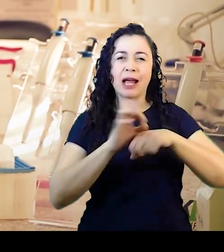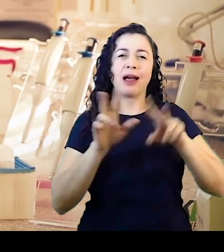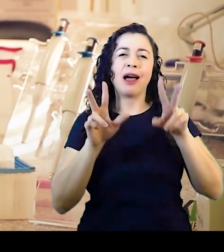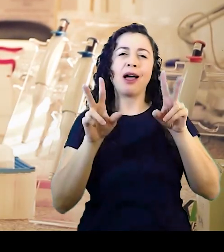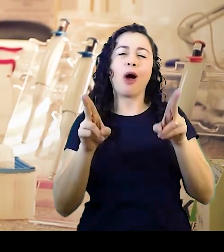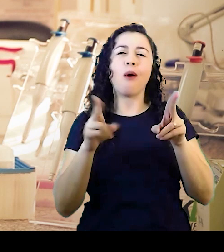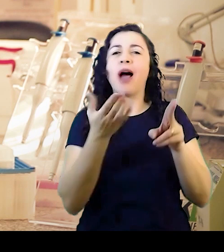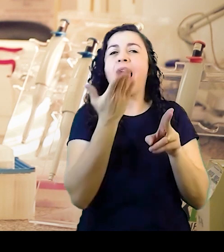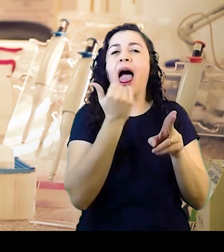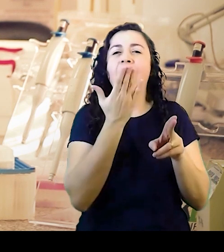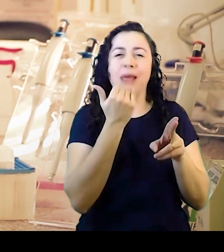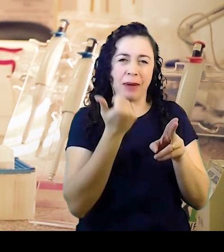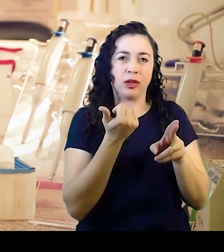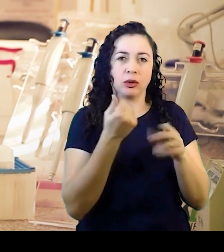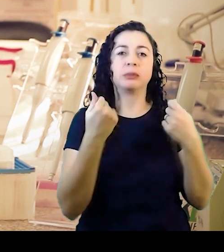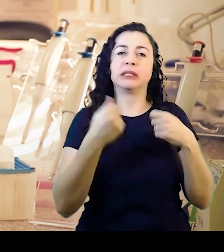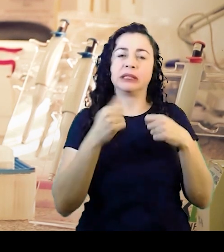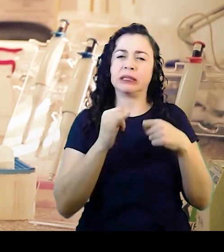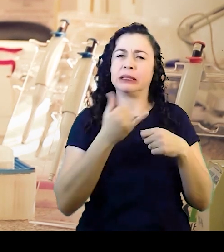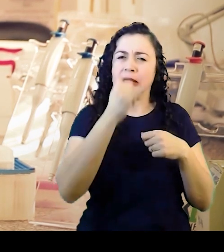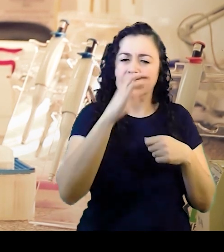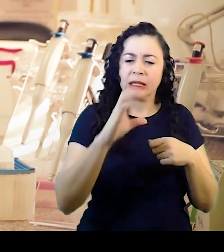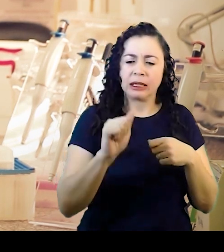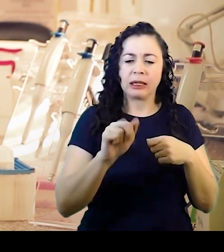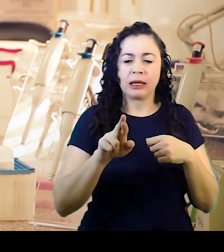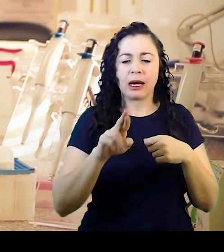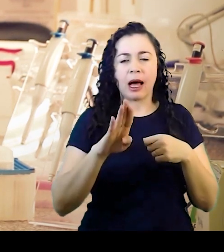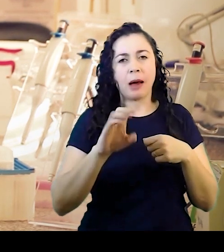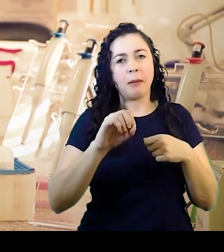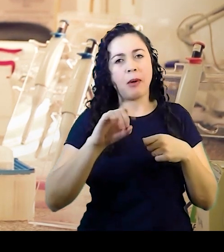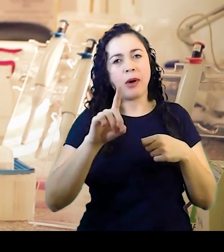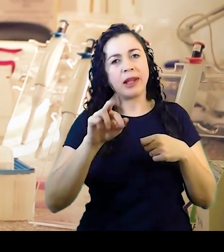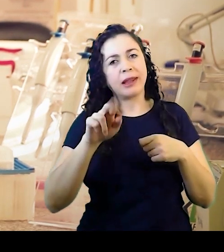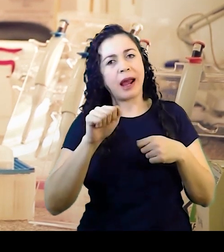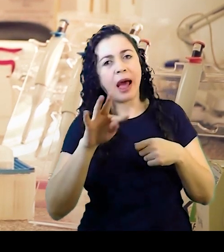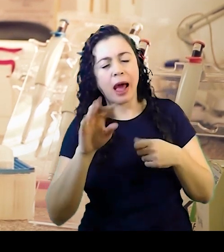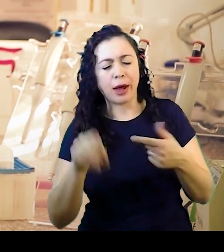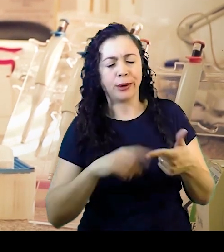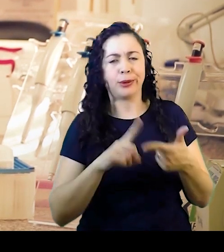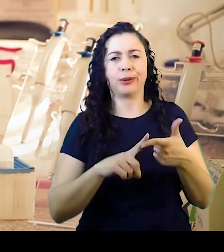it needs to consume carbohydrates, consume amino acids that are the components